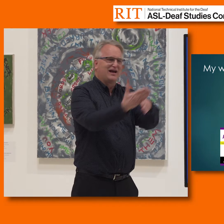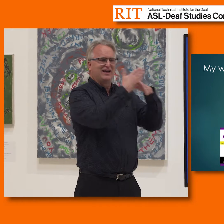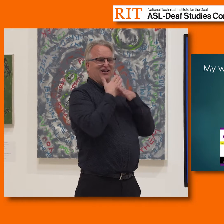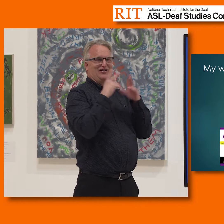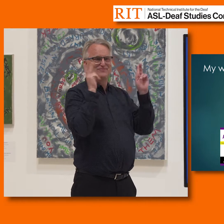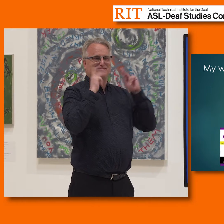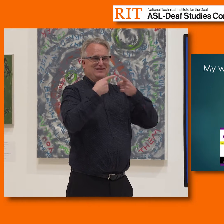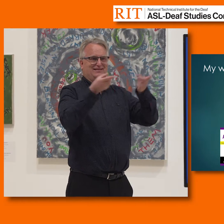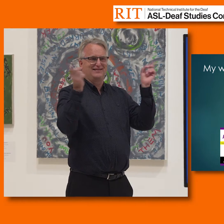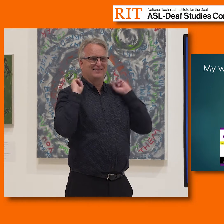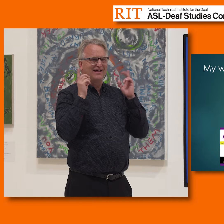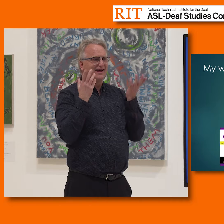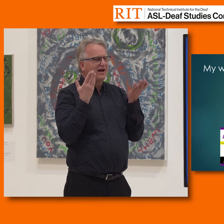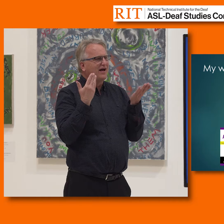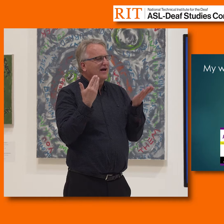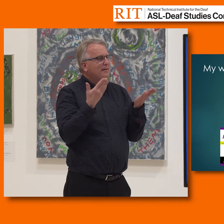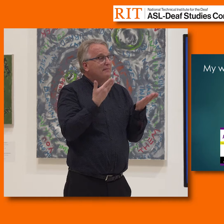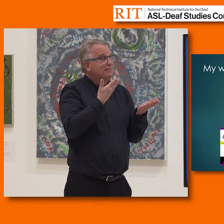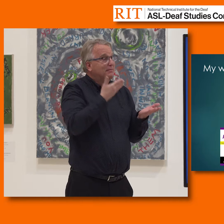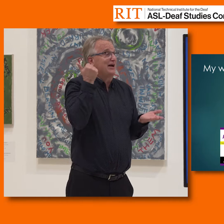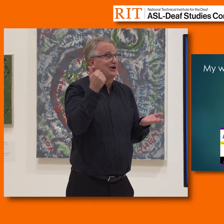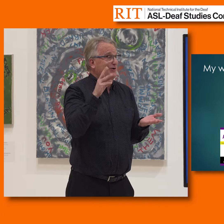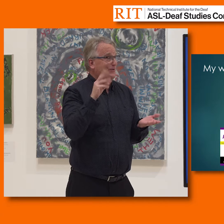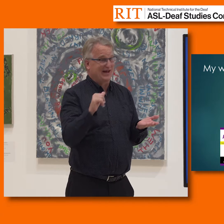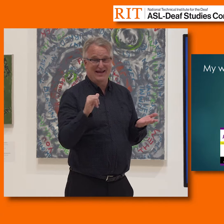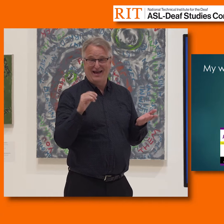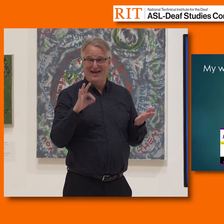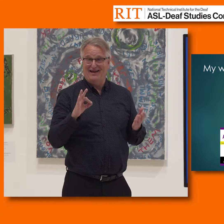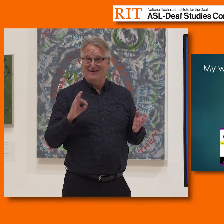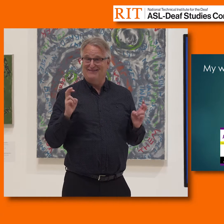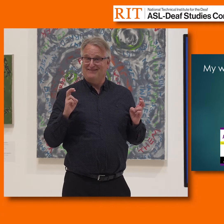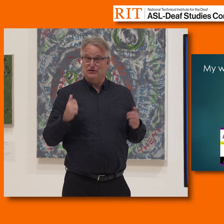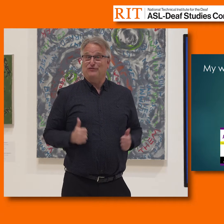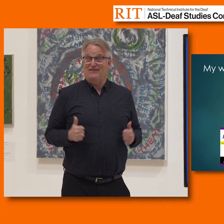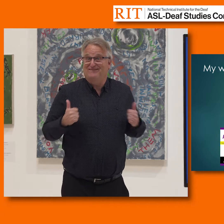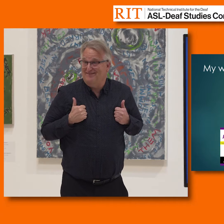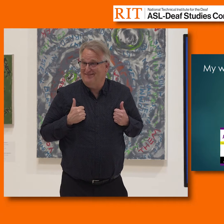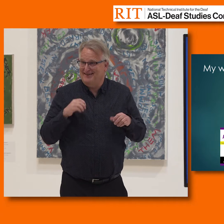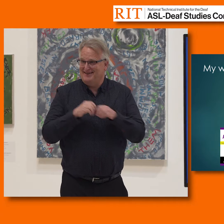It's a sharing of this wisdom. It's the best way to survive